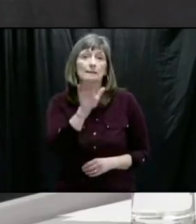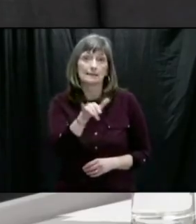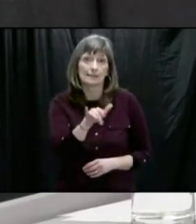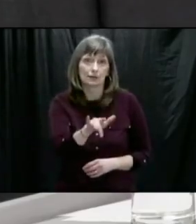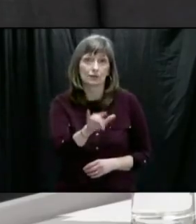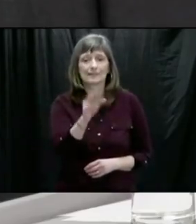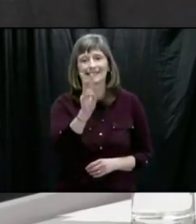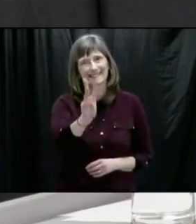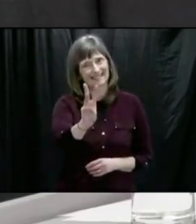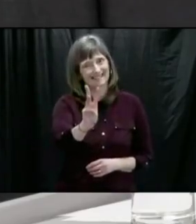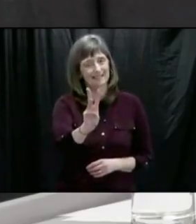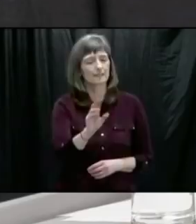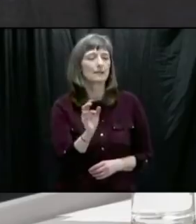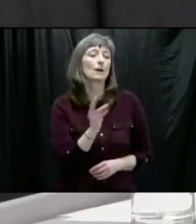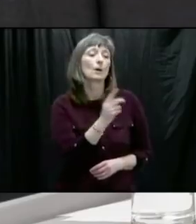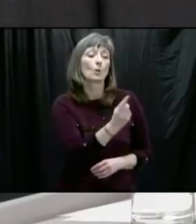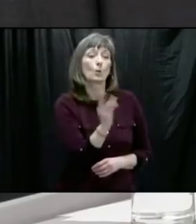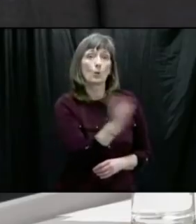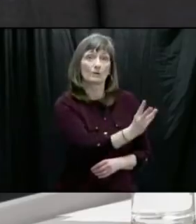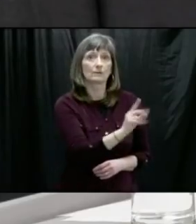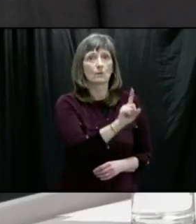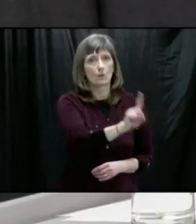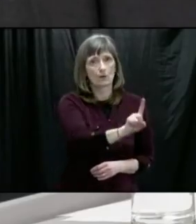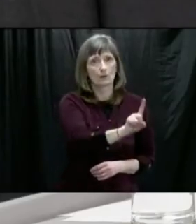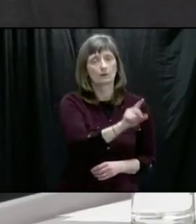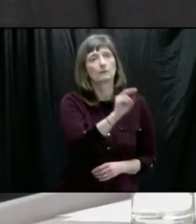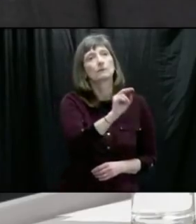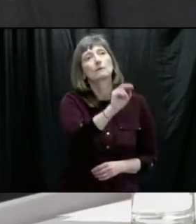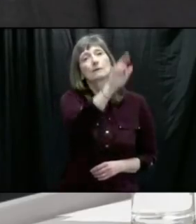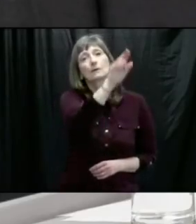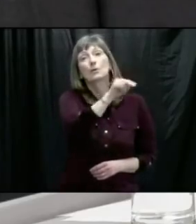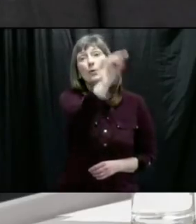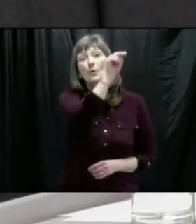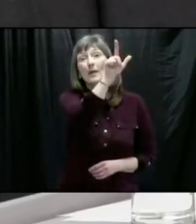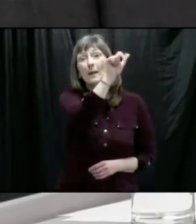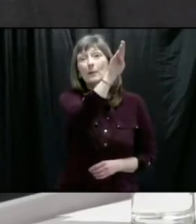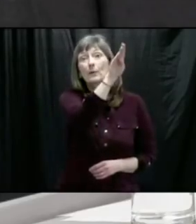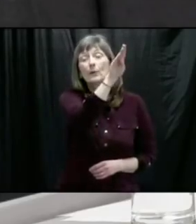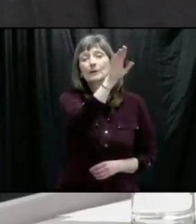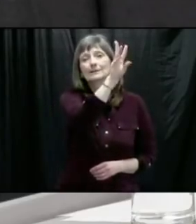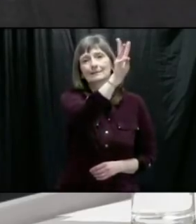REGION WE HAVE 219 CASES IN EASTERN HEALTH, SIX IN CENTRAL